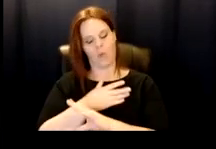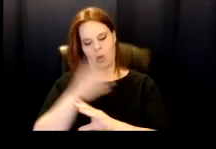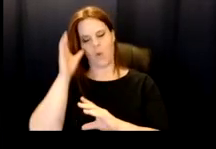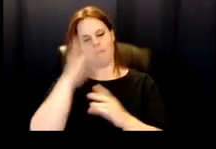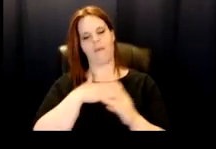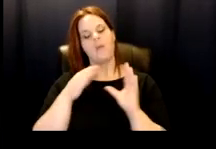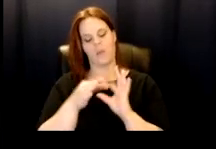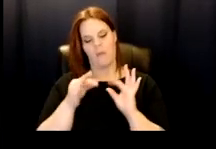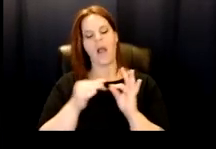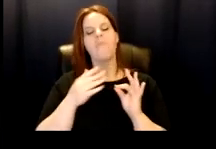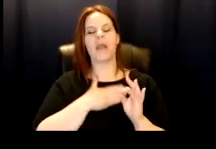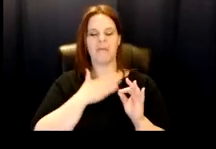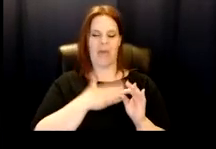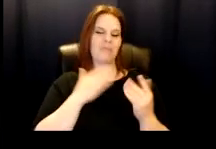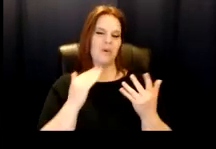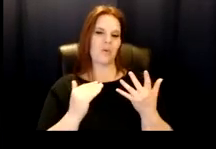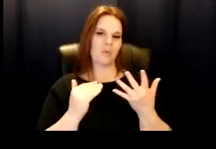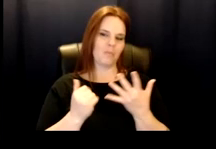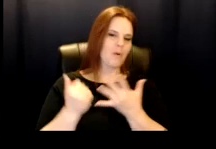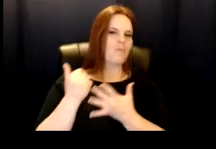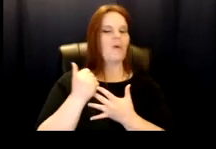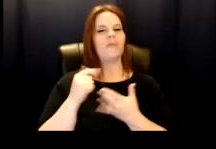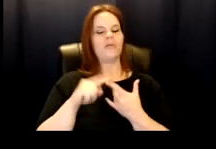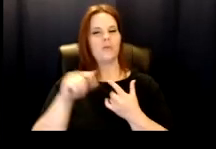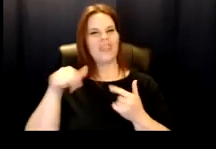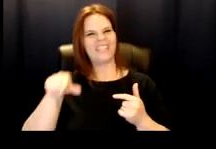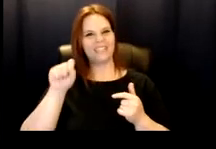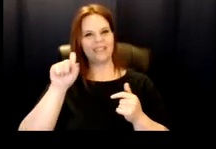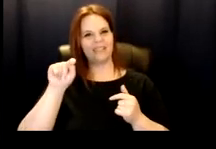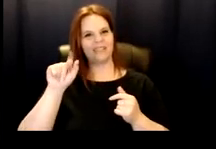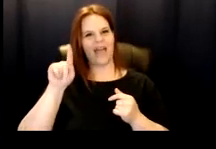me up to this status where I can have the chance to talk with everybody so I am just